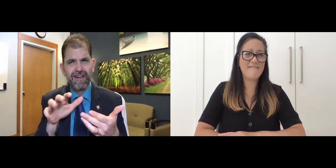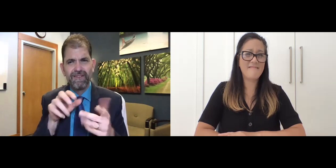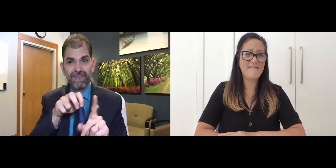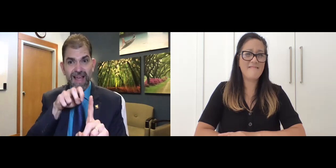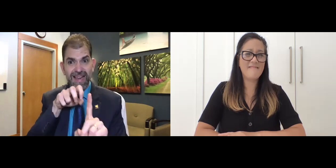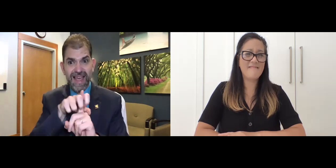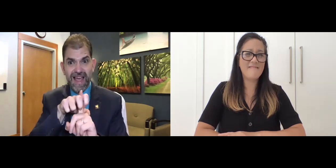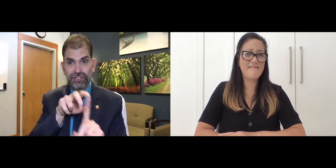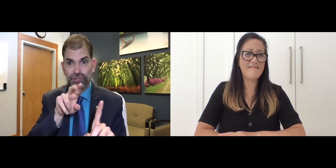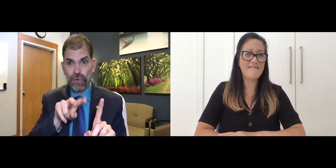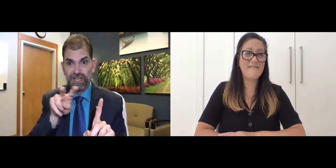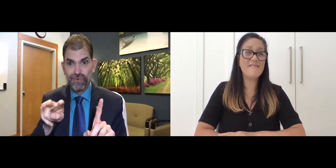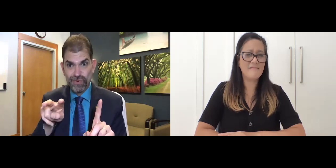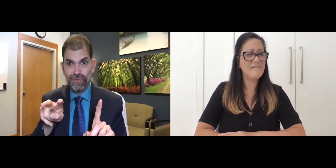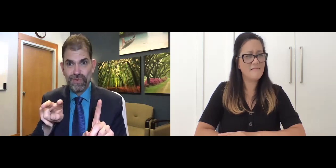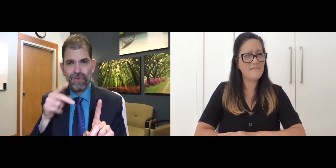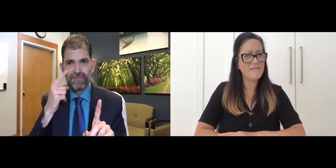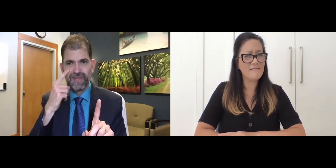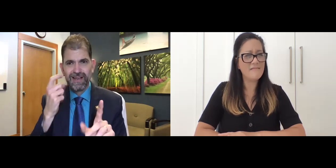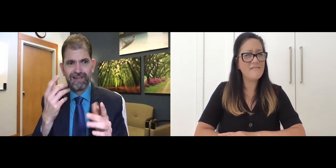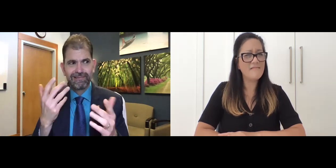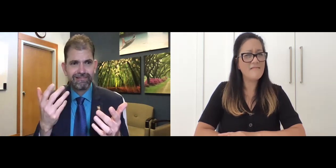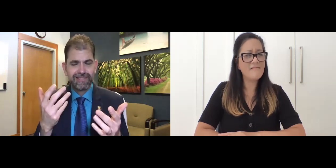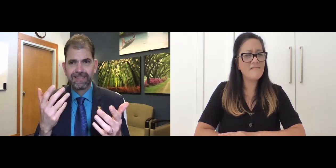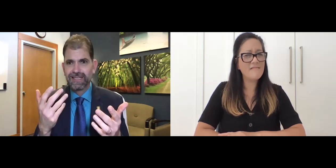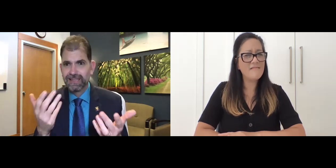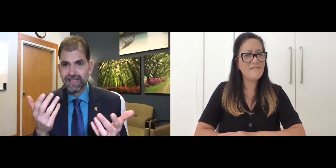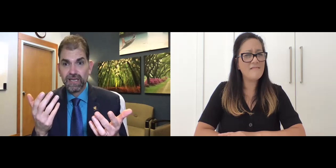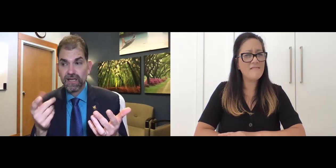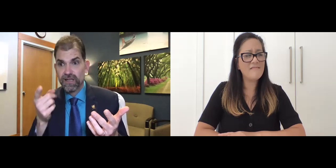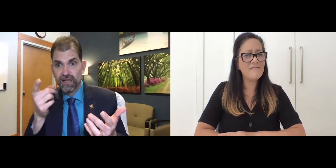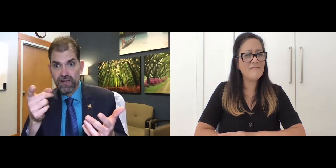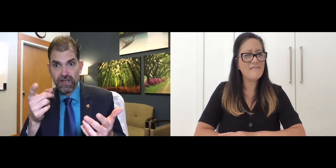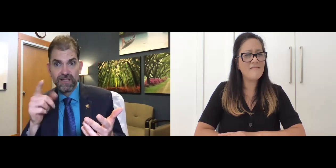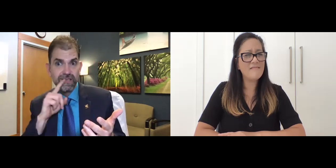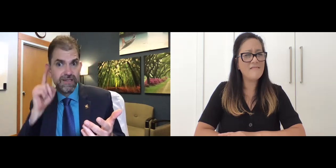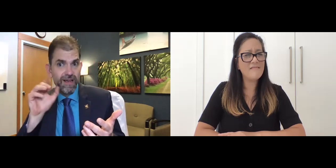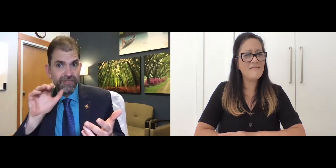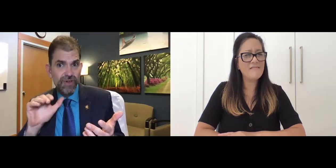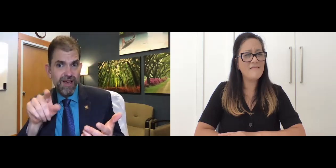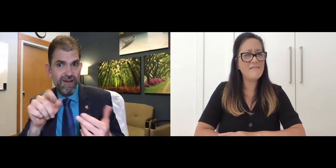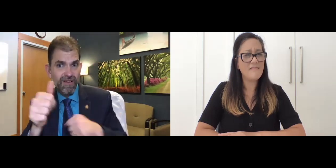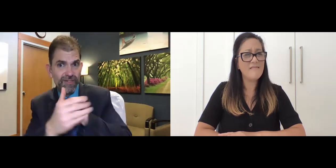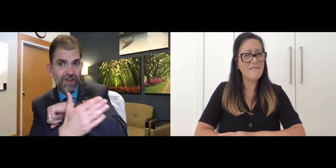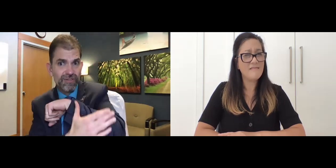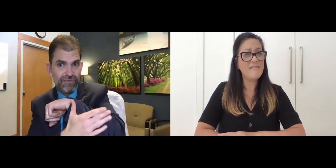and you know it's a catch-22.